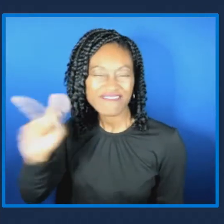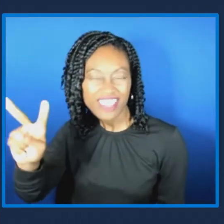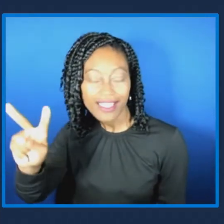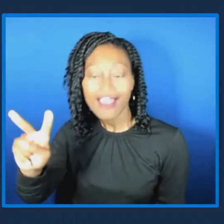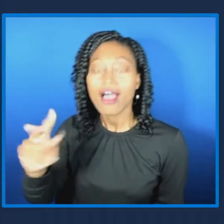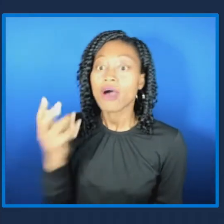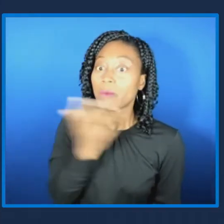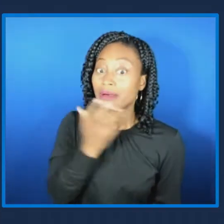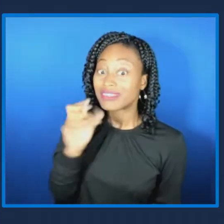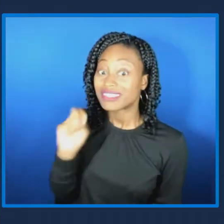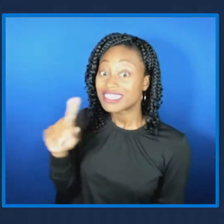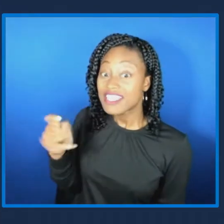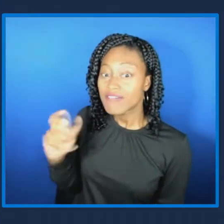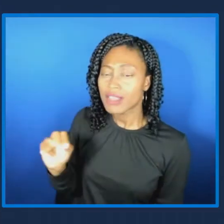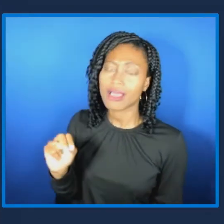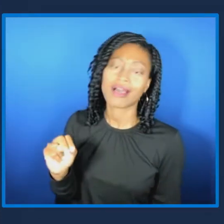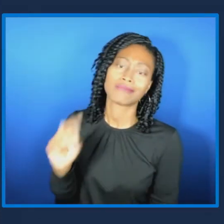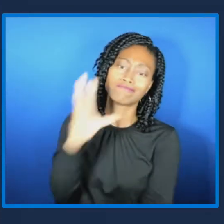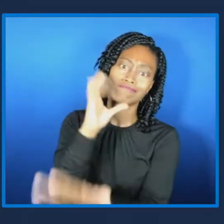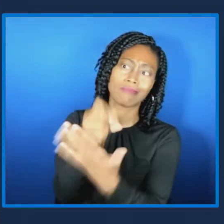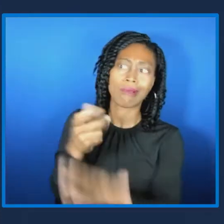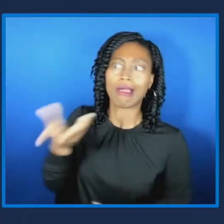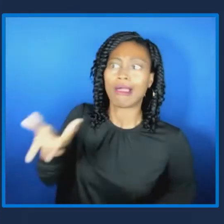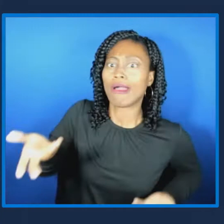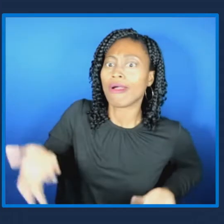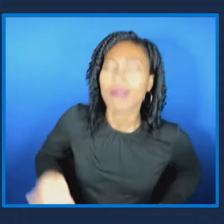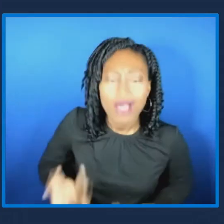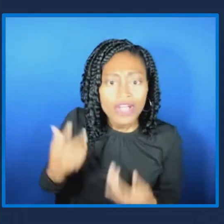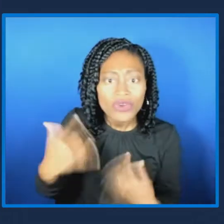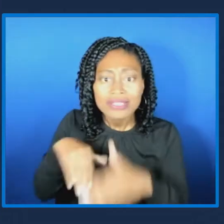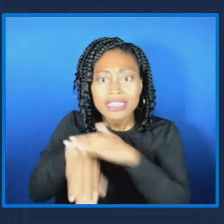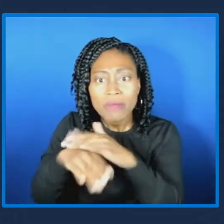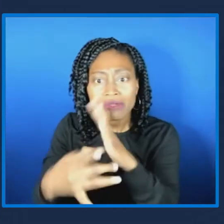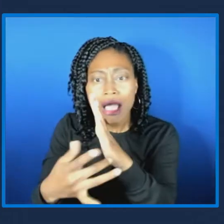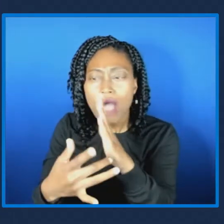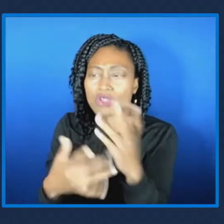is how he makes accessible technology so approachable to everyone,